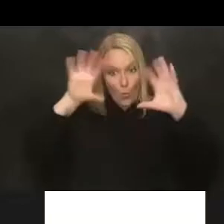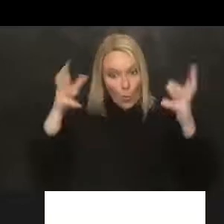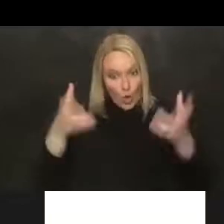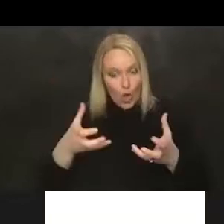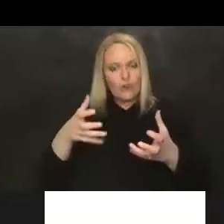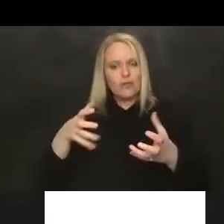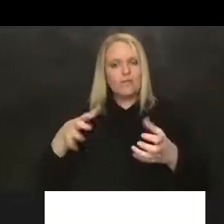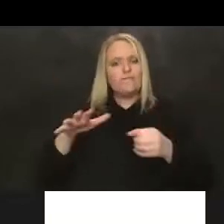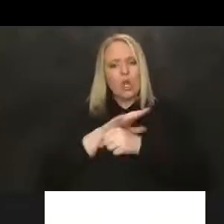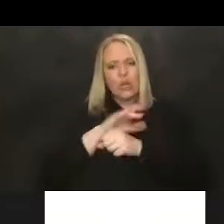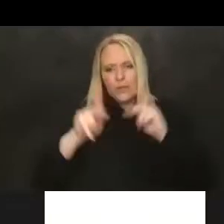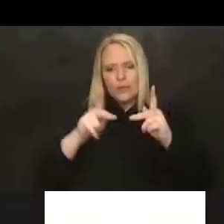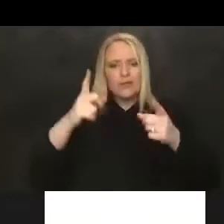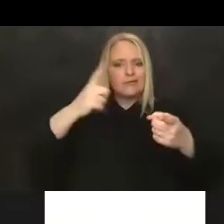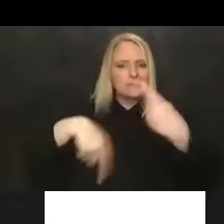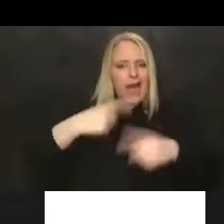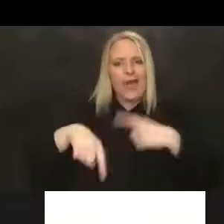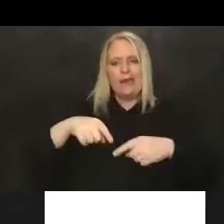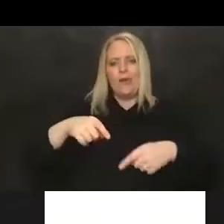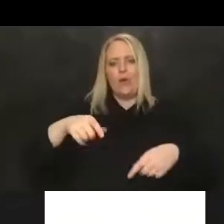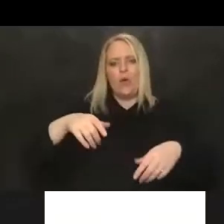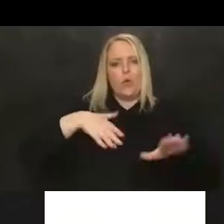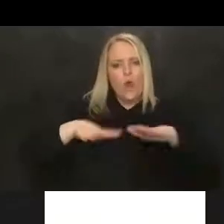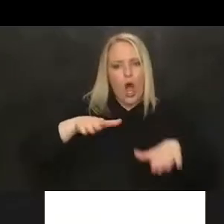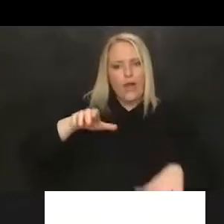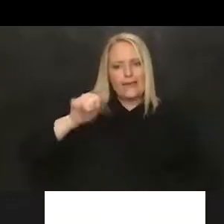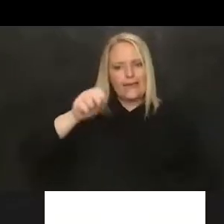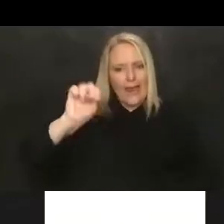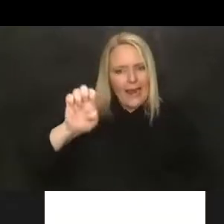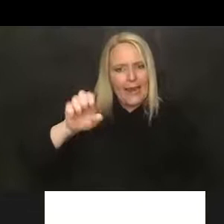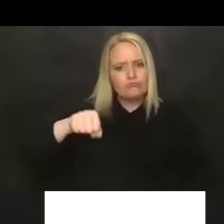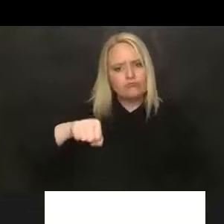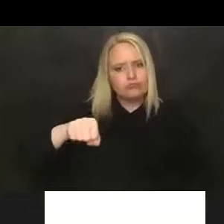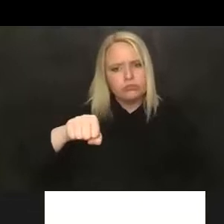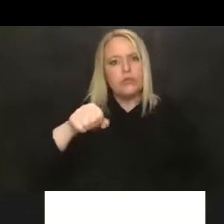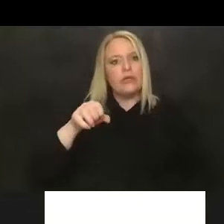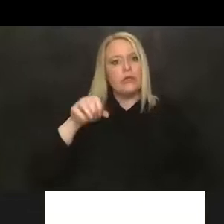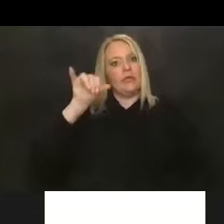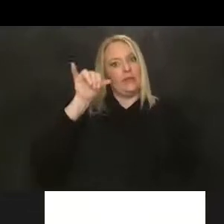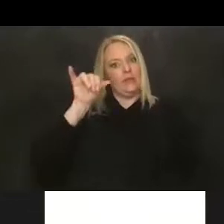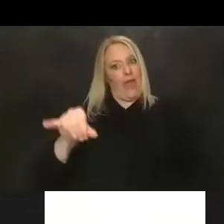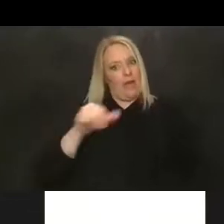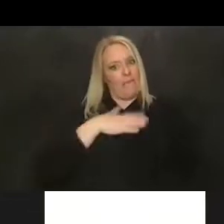and who walked with canes, and I never- that was- that's the population in my neighborhood, so when